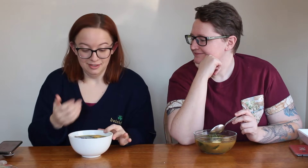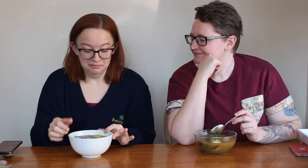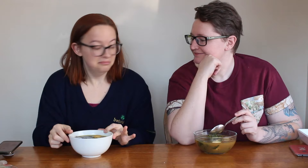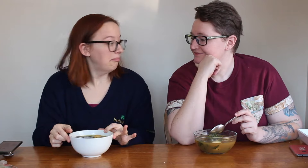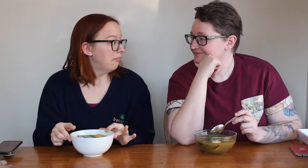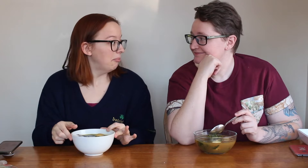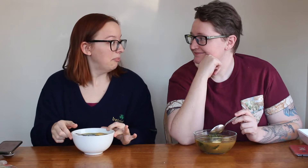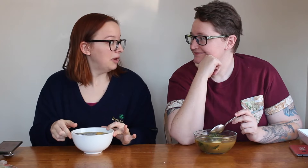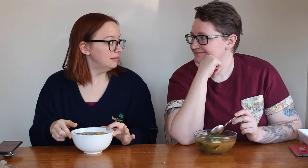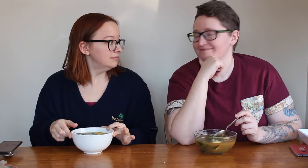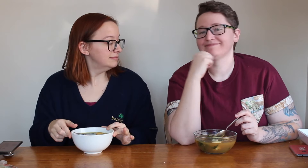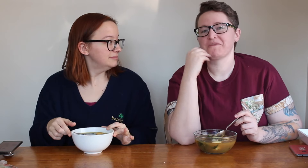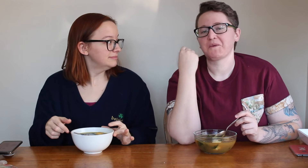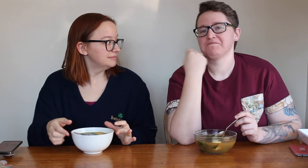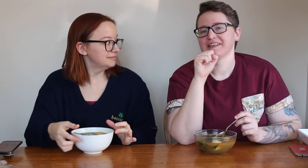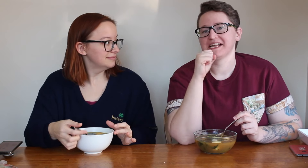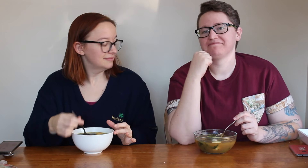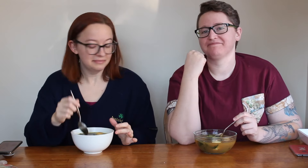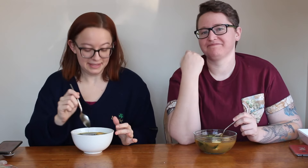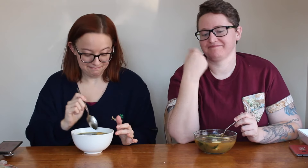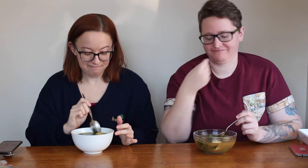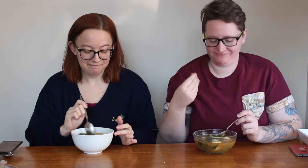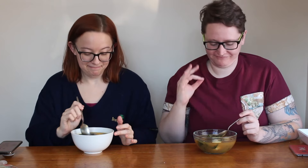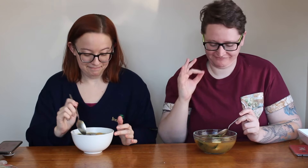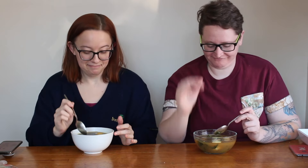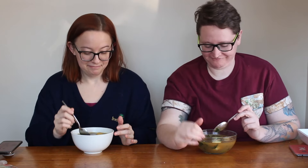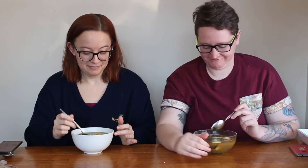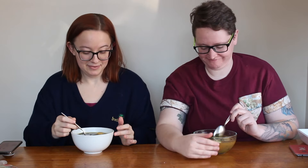Most of them, but I might not be answering all of them. But we'll try to answer a few